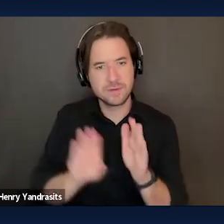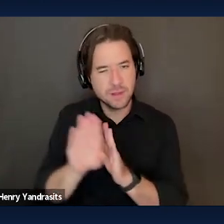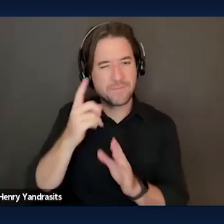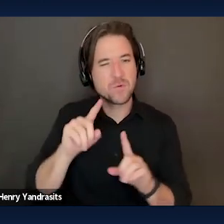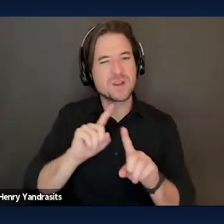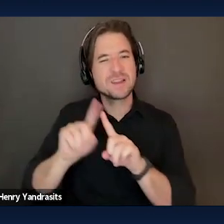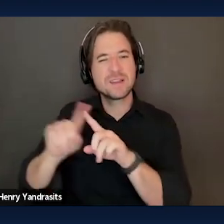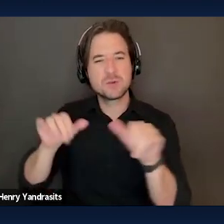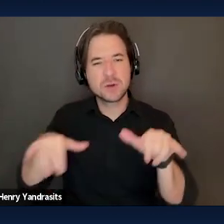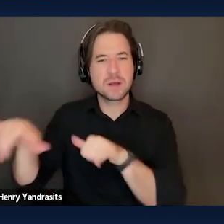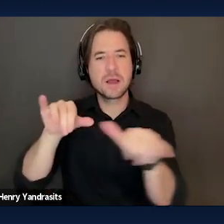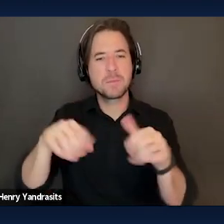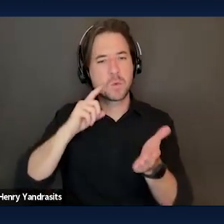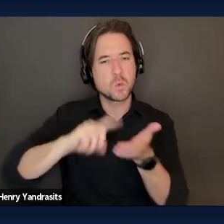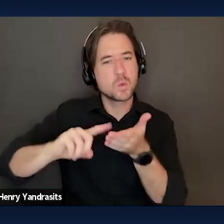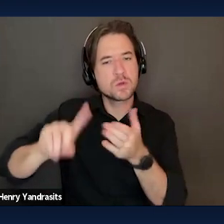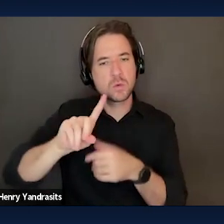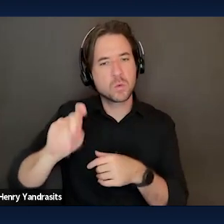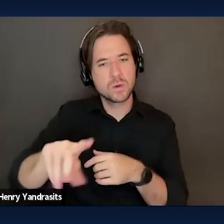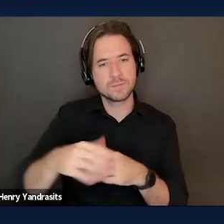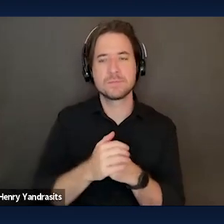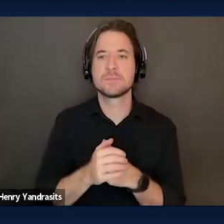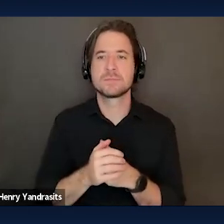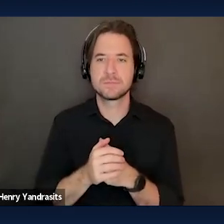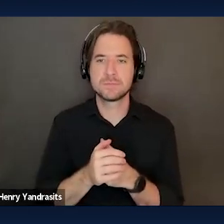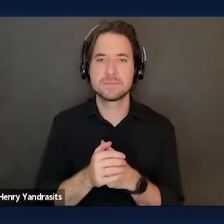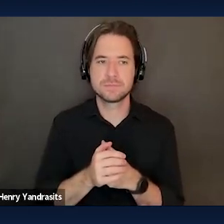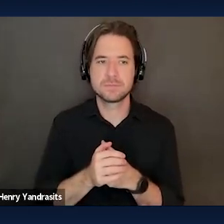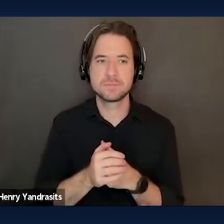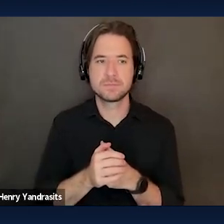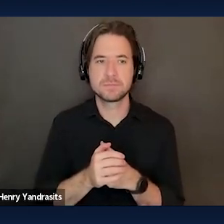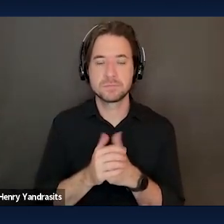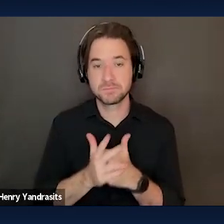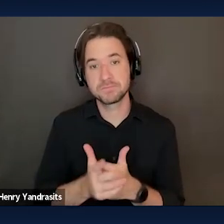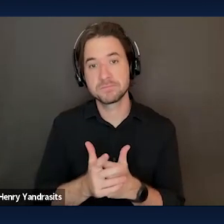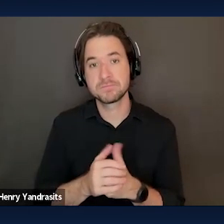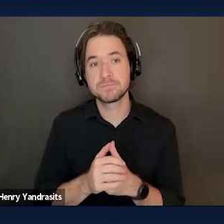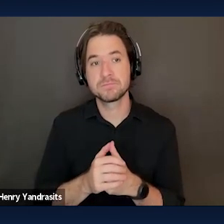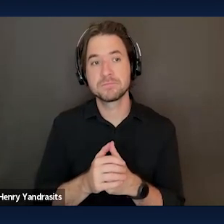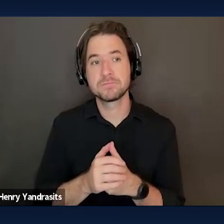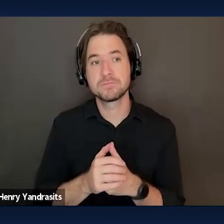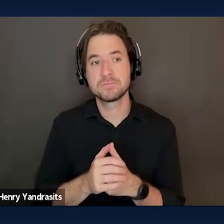common research questions.